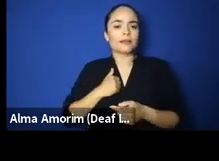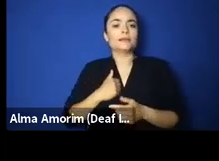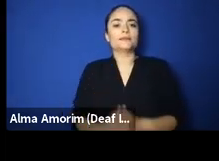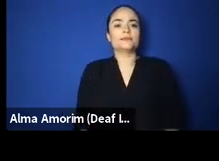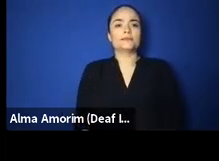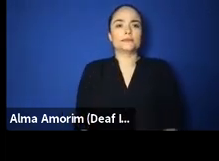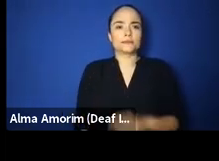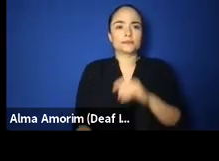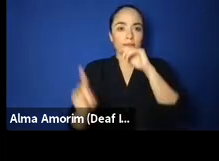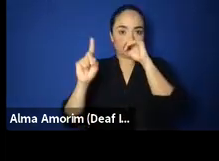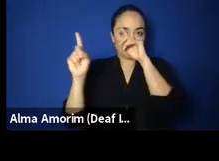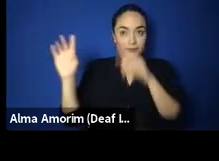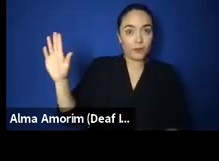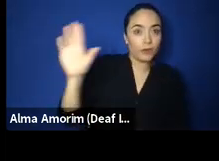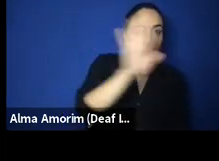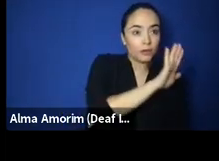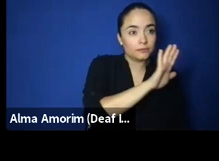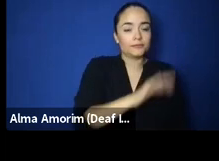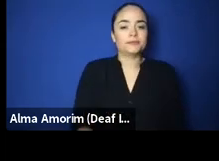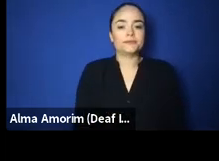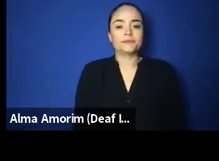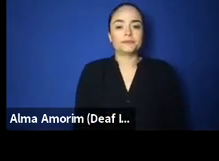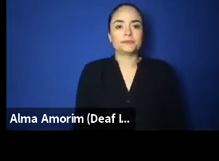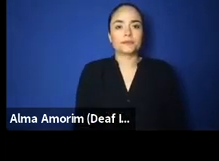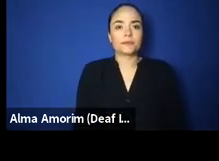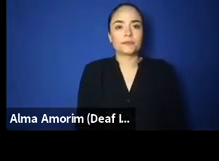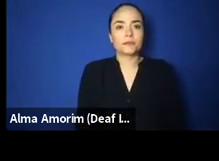we have been here since the beginning of time, and laws like the Indian Act